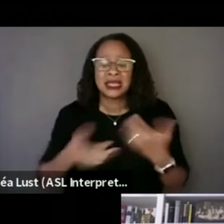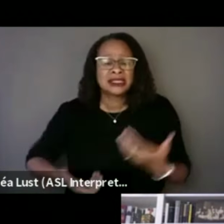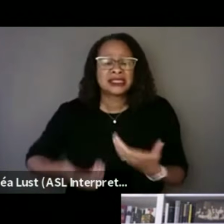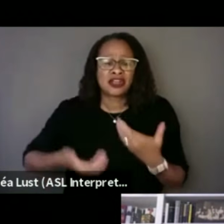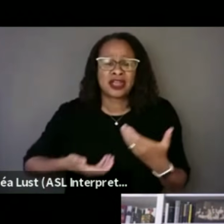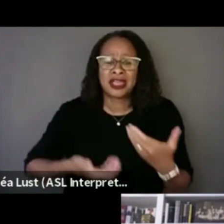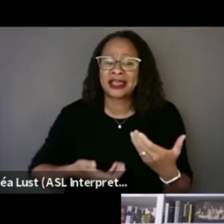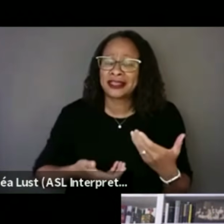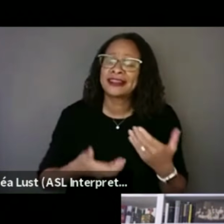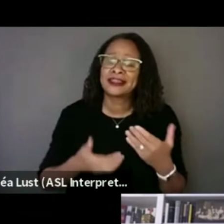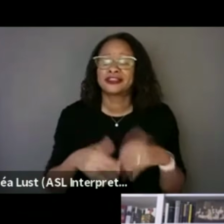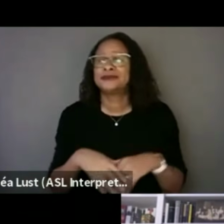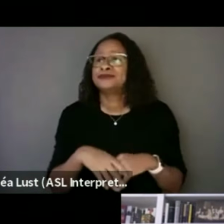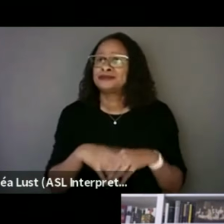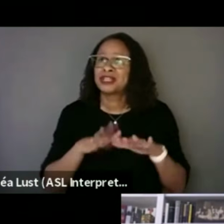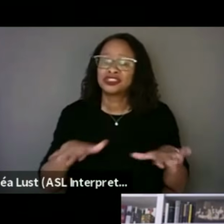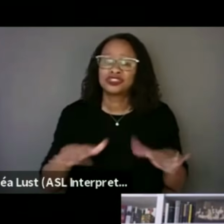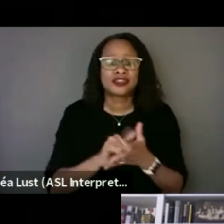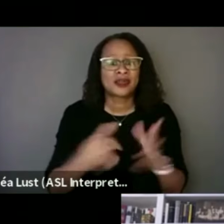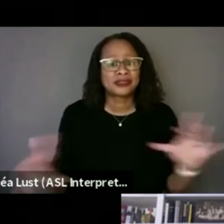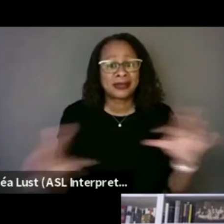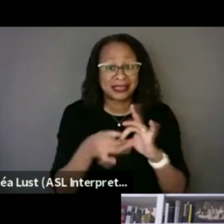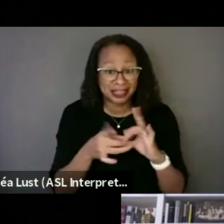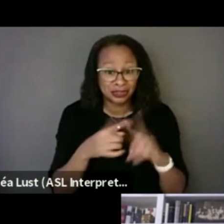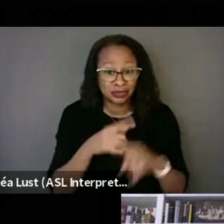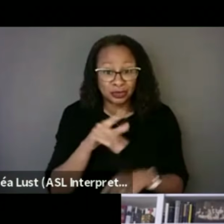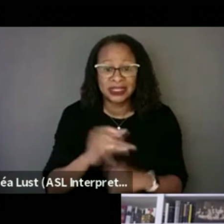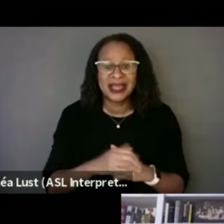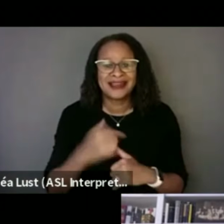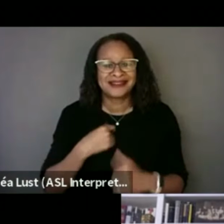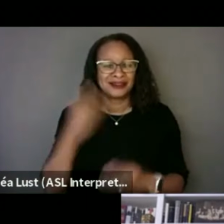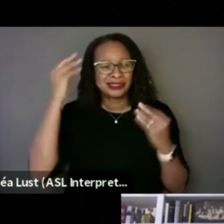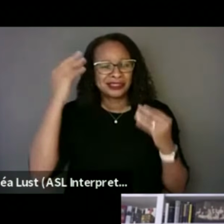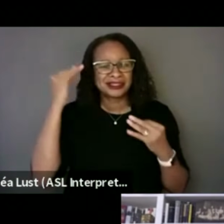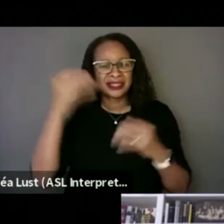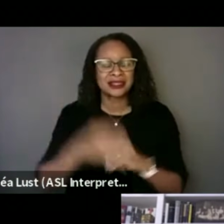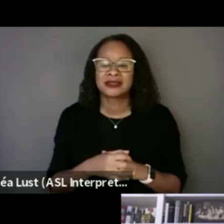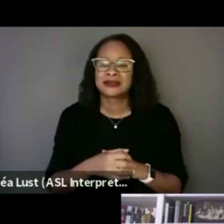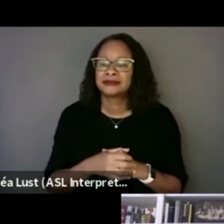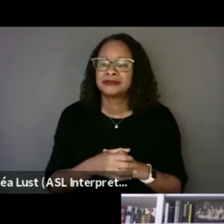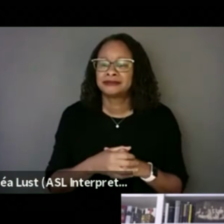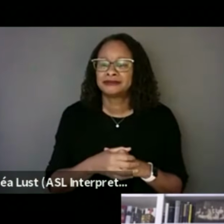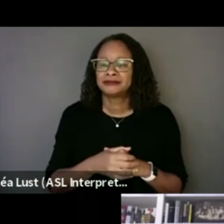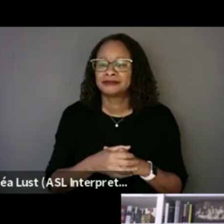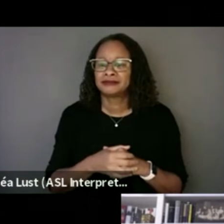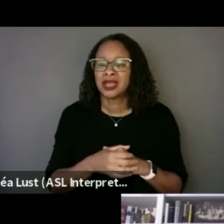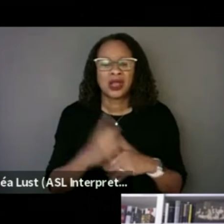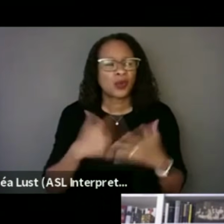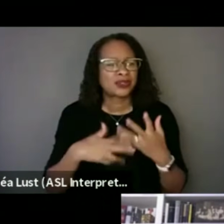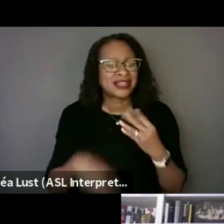that was my connect in. And I was thinking what there was that was additive that I could say.